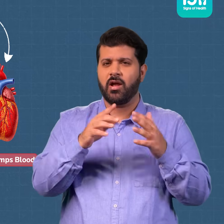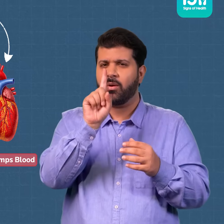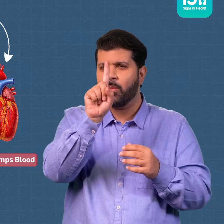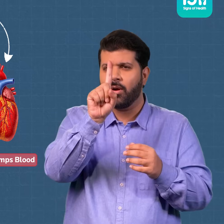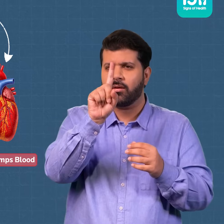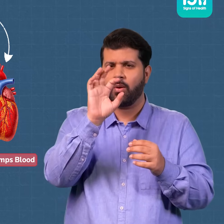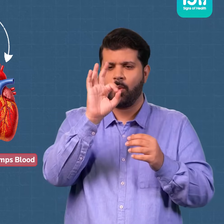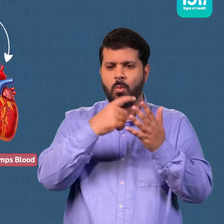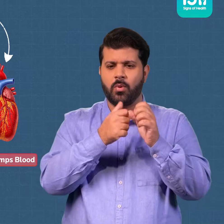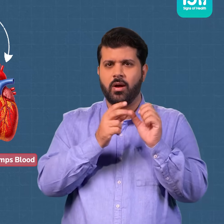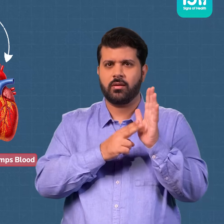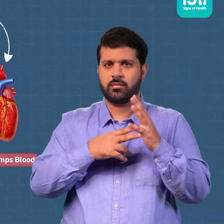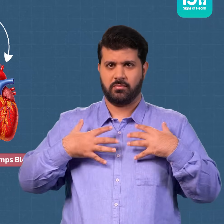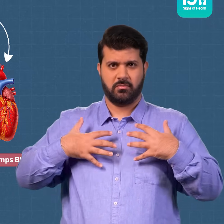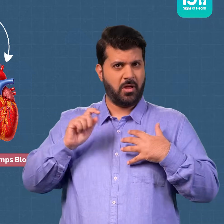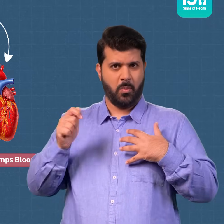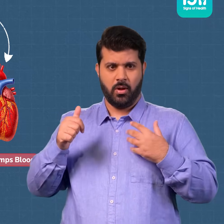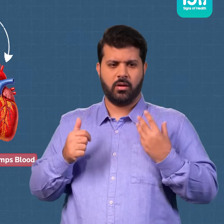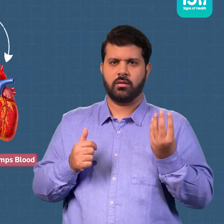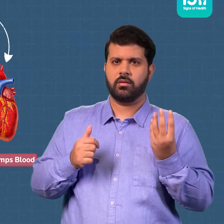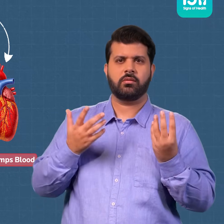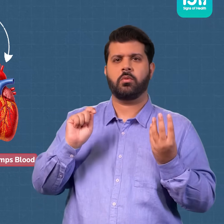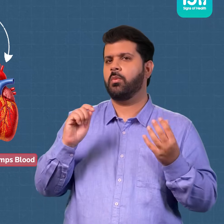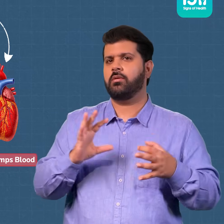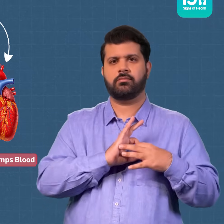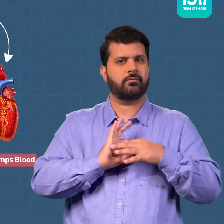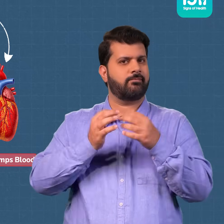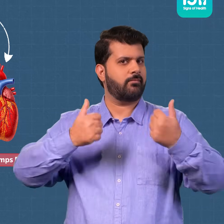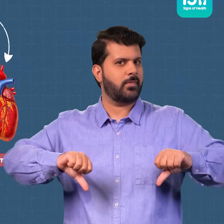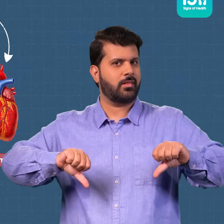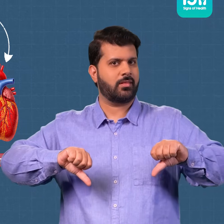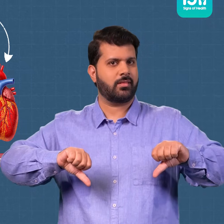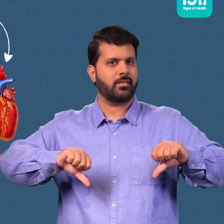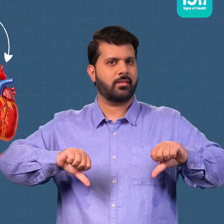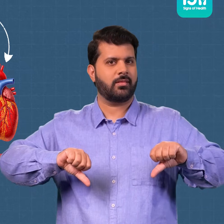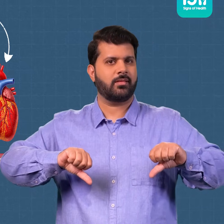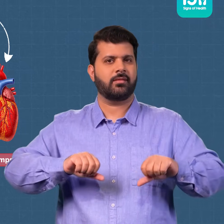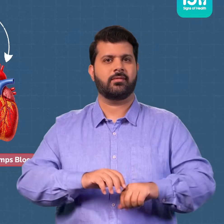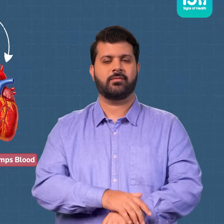If one organ fails, it affects others, for example, the lungs can impact the heart.